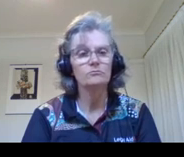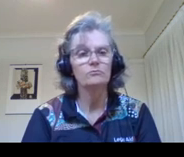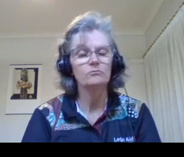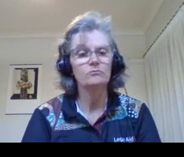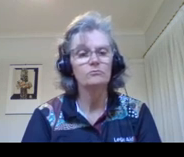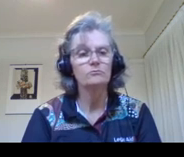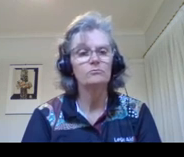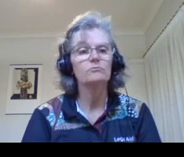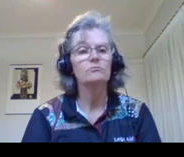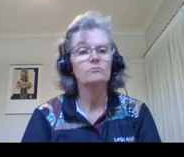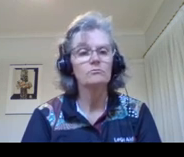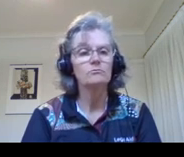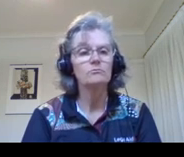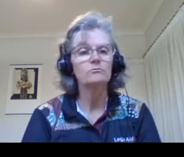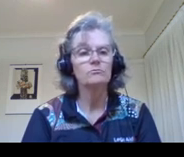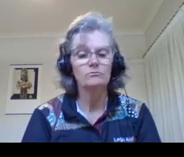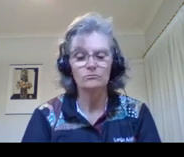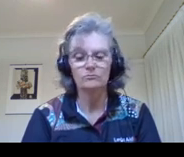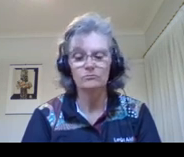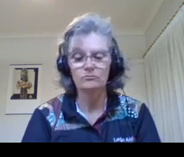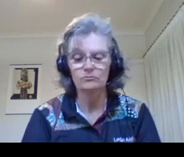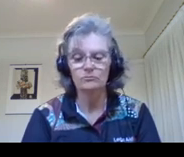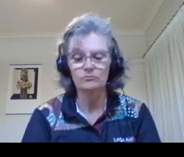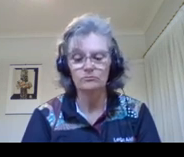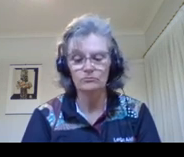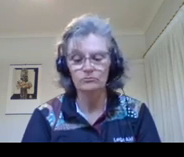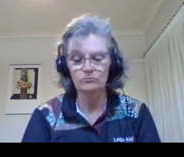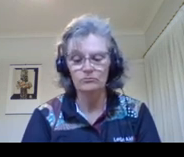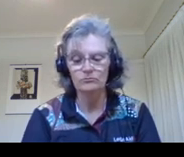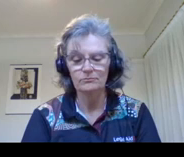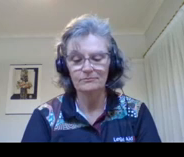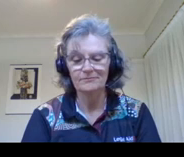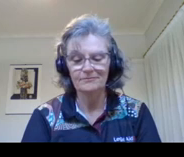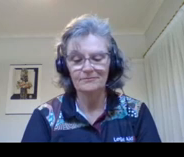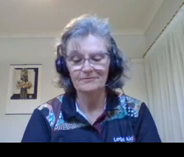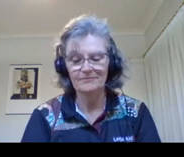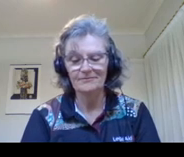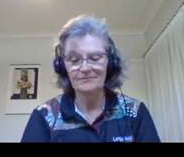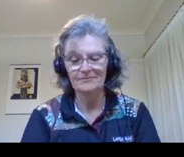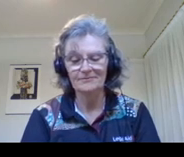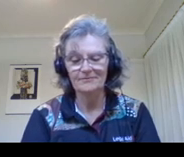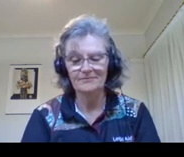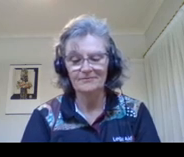again I’m saying with an asterisk terms conditions apply because only some organization and charity